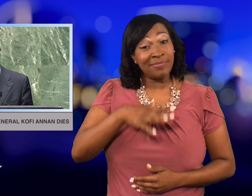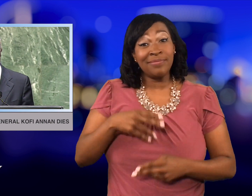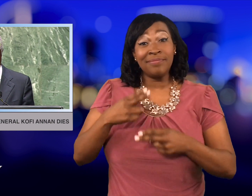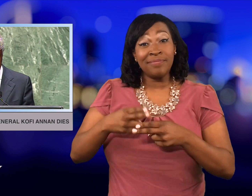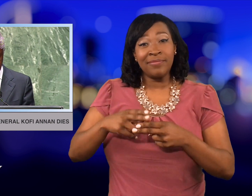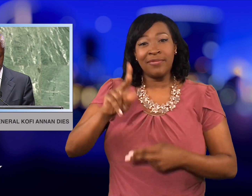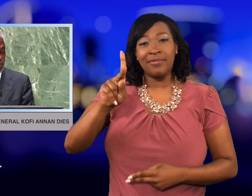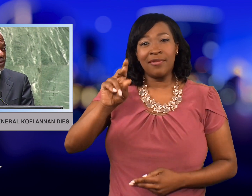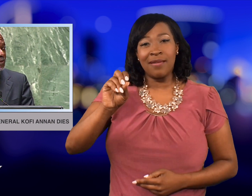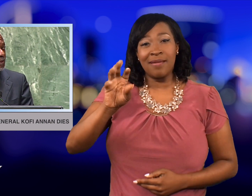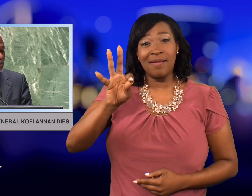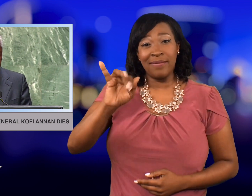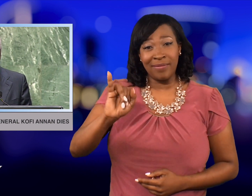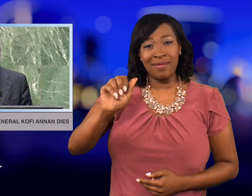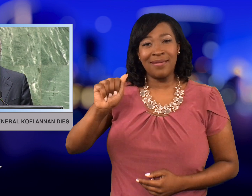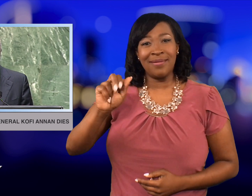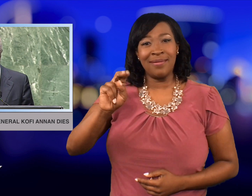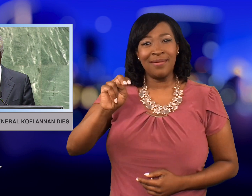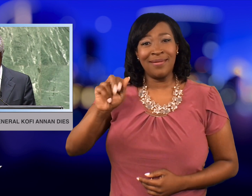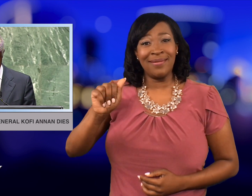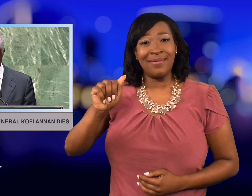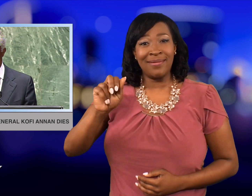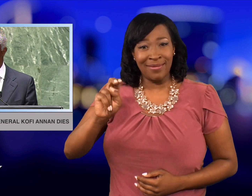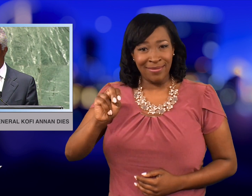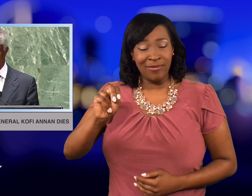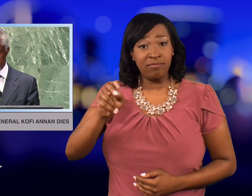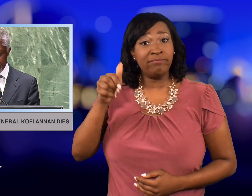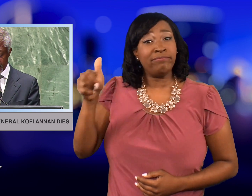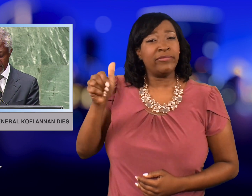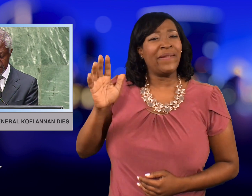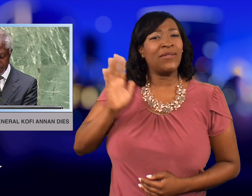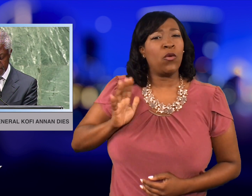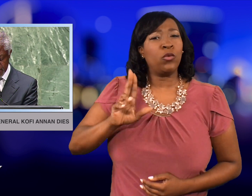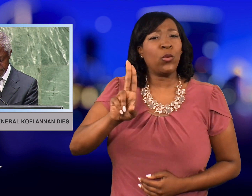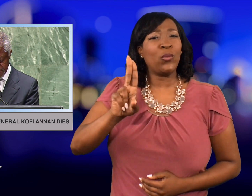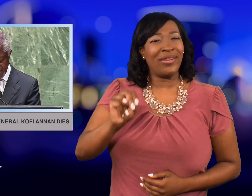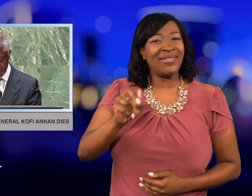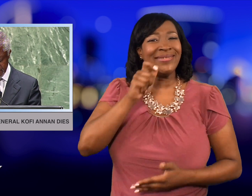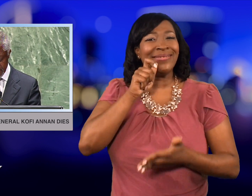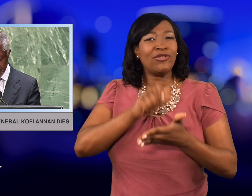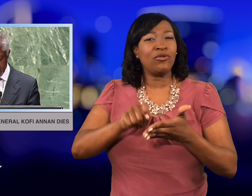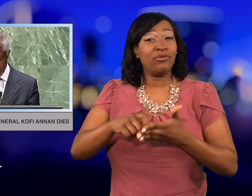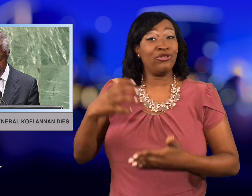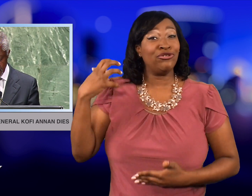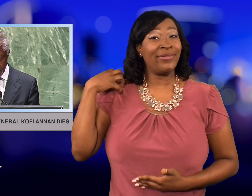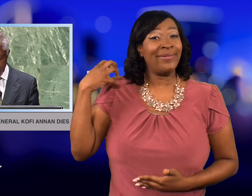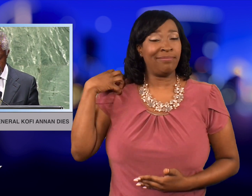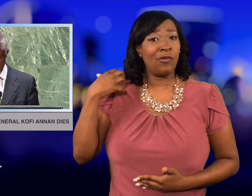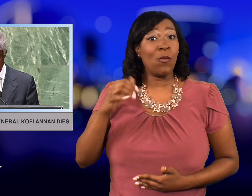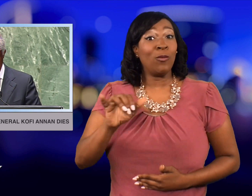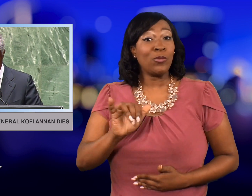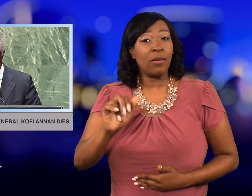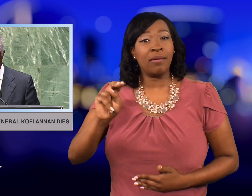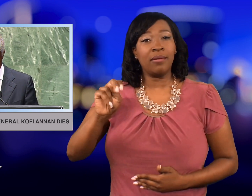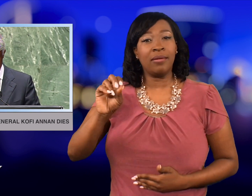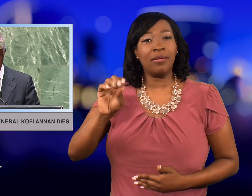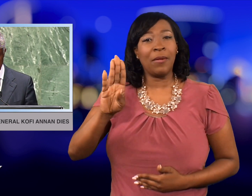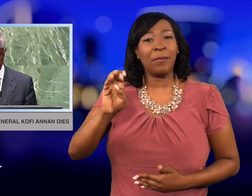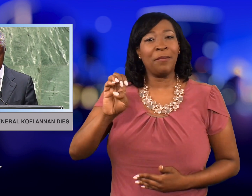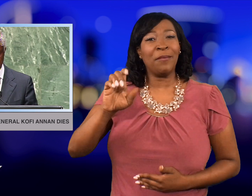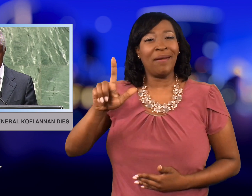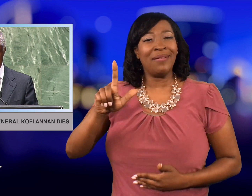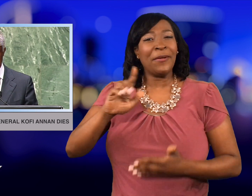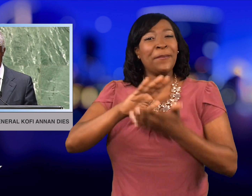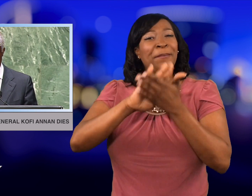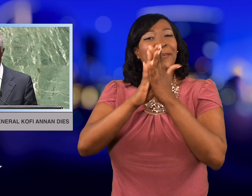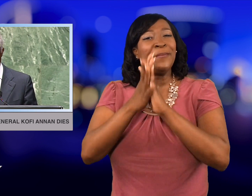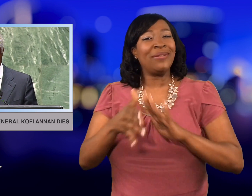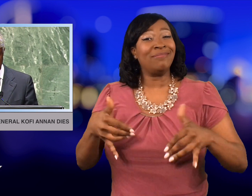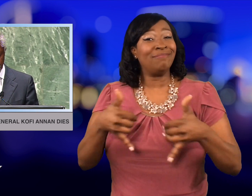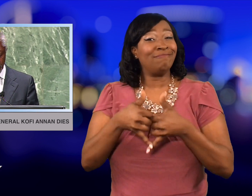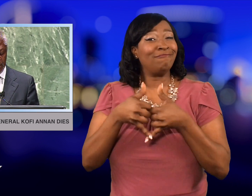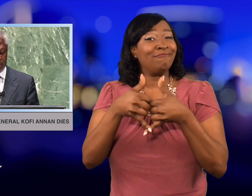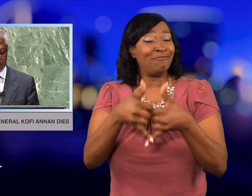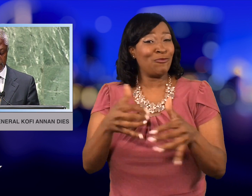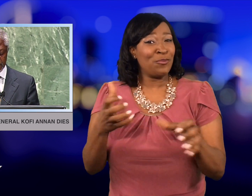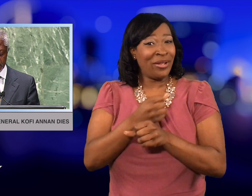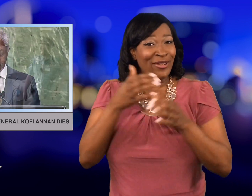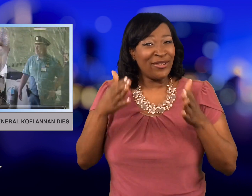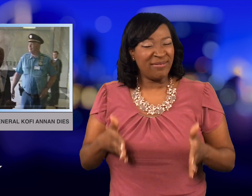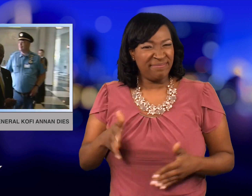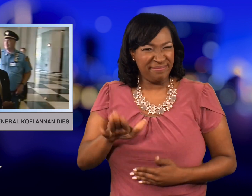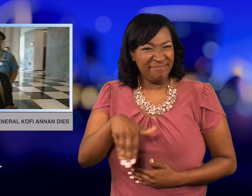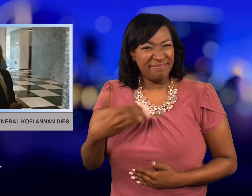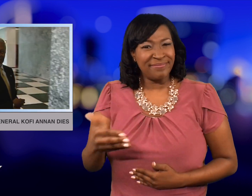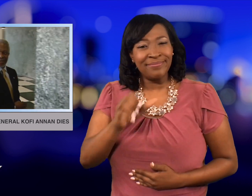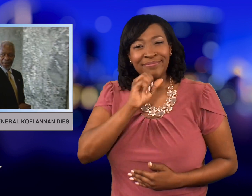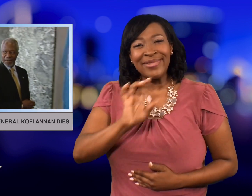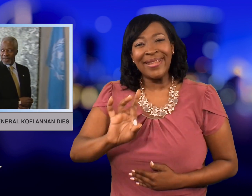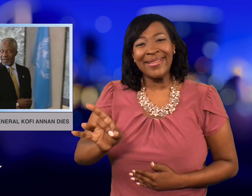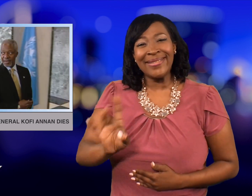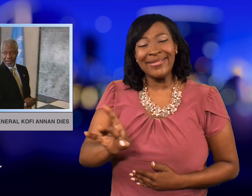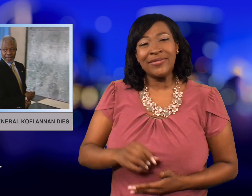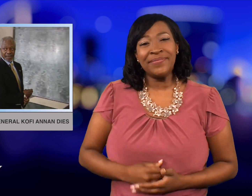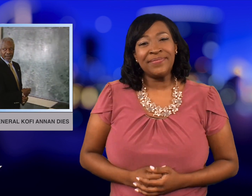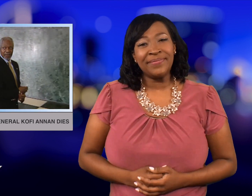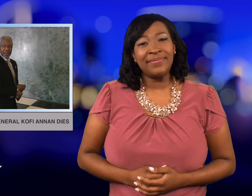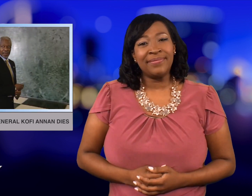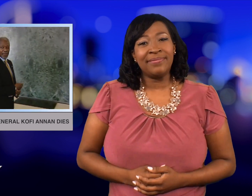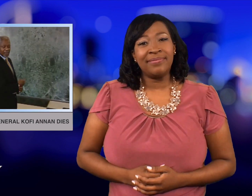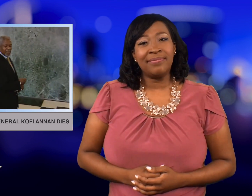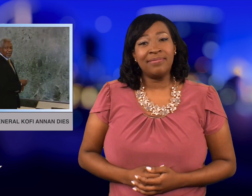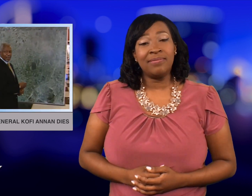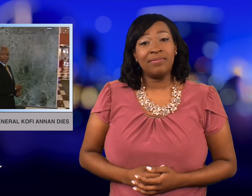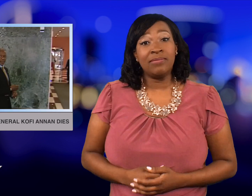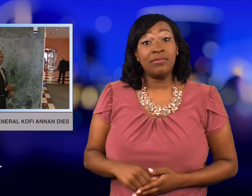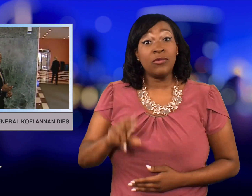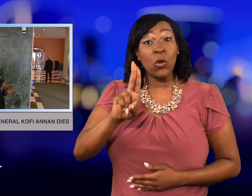Former UN Secretary-General and Nobel Peace Prize winner Kofi Annan has died at the age of 80.